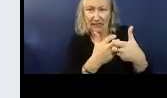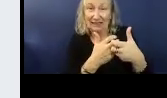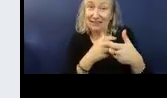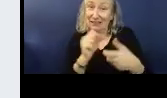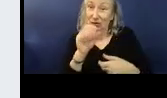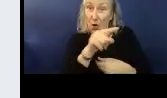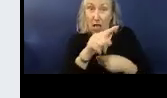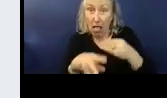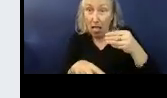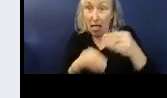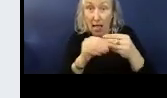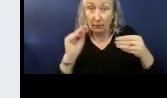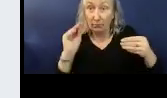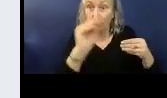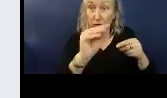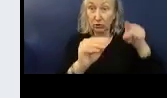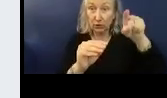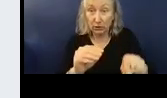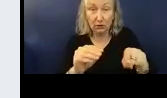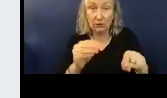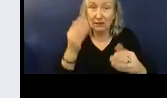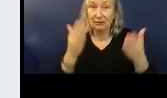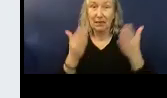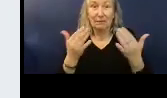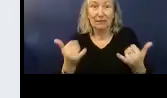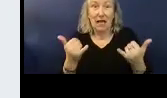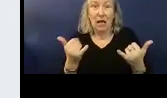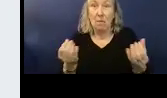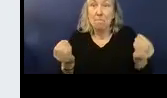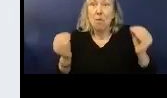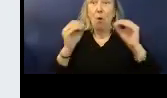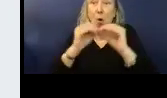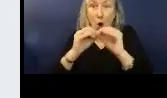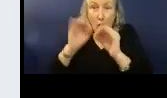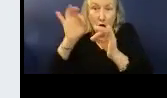another level of I guess that description that will allow the local office to